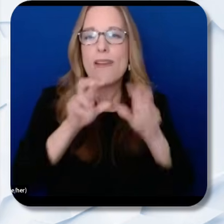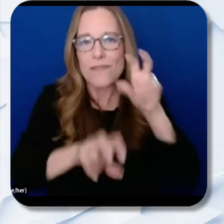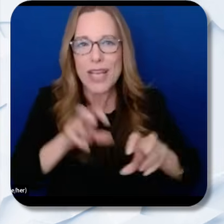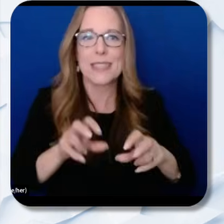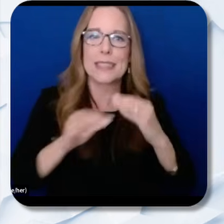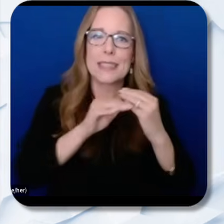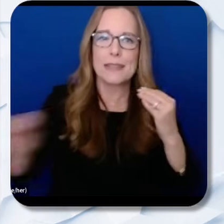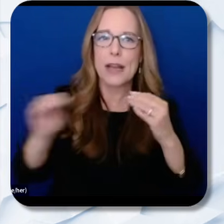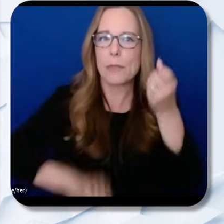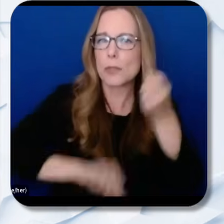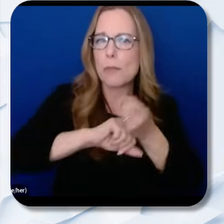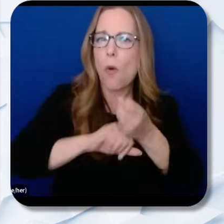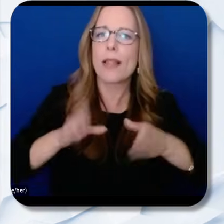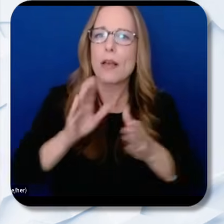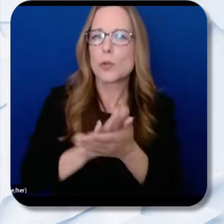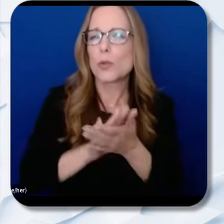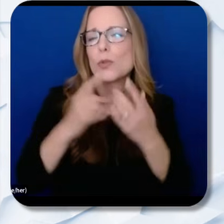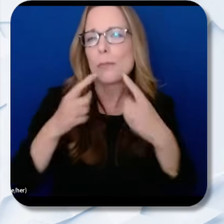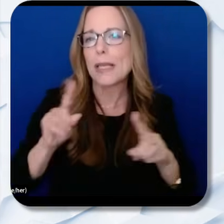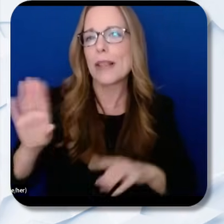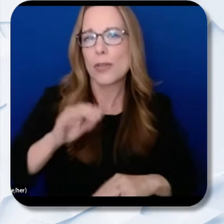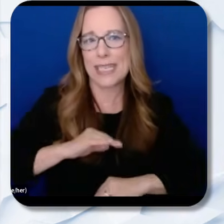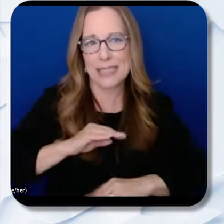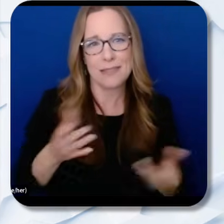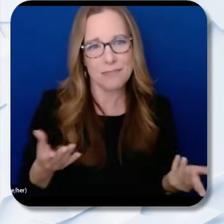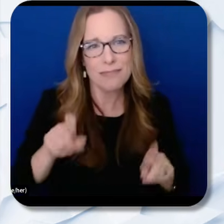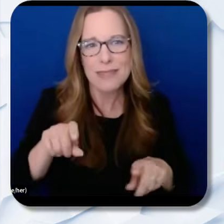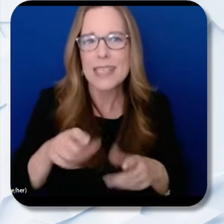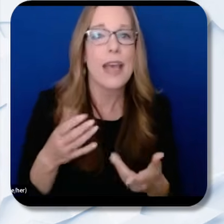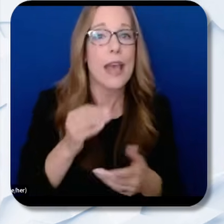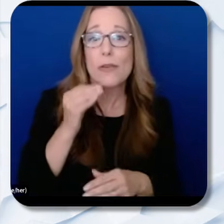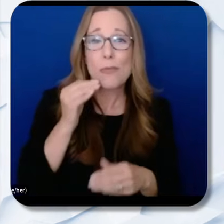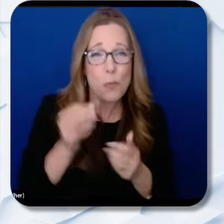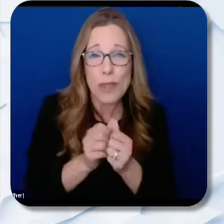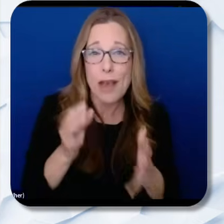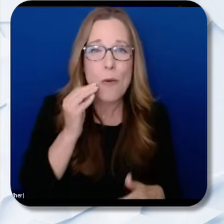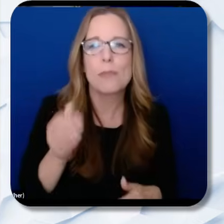able to achieve in a classroom. Thank you very much, and I look forward to today's discussion.